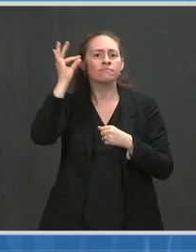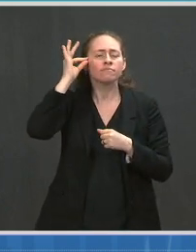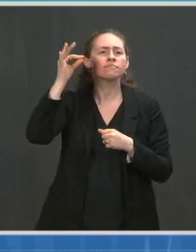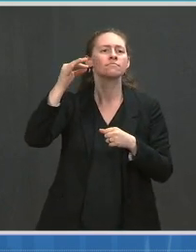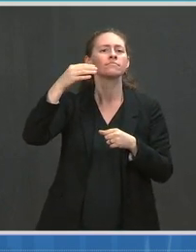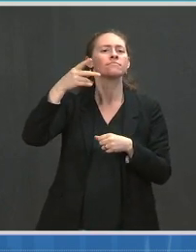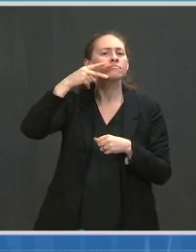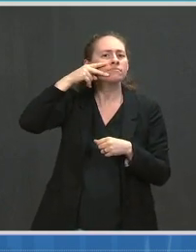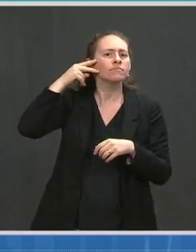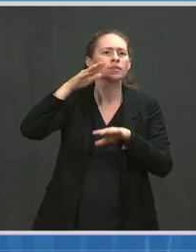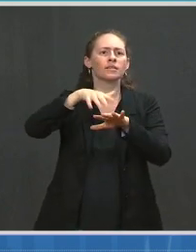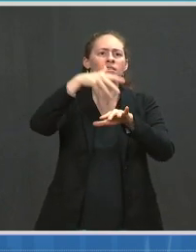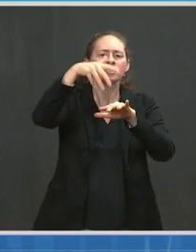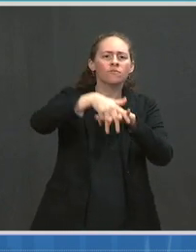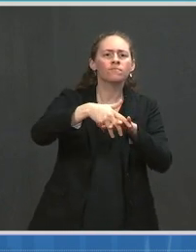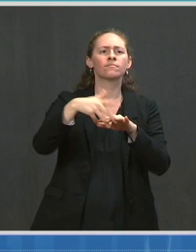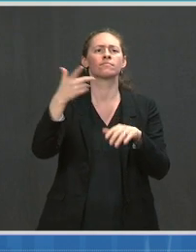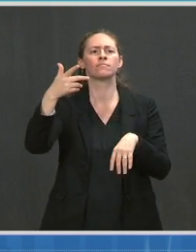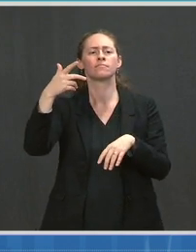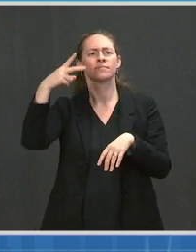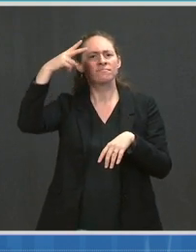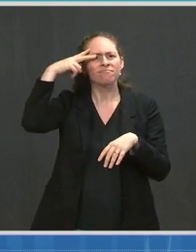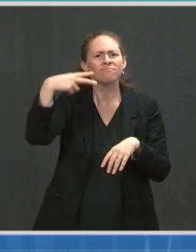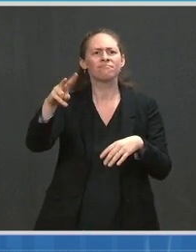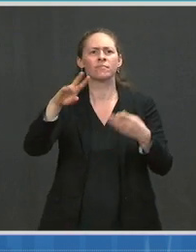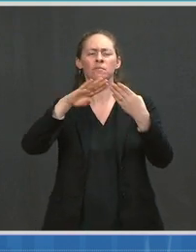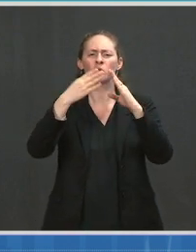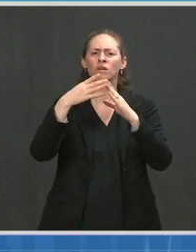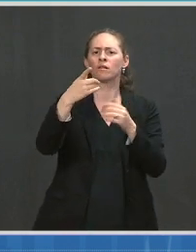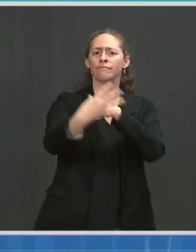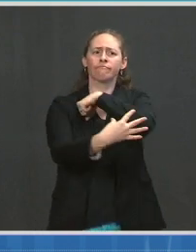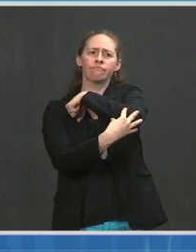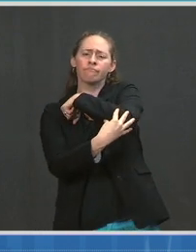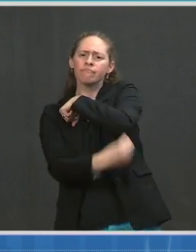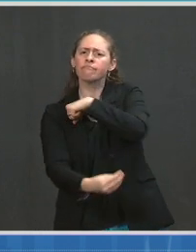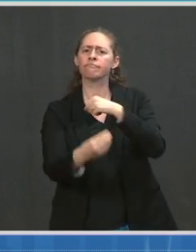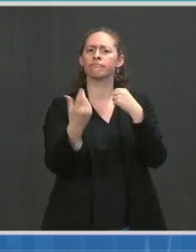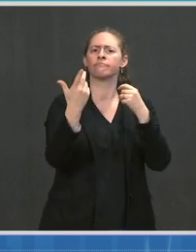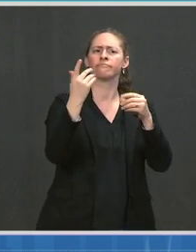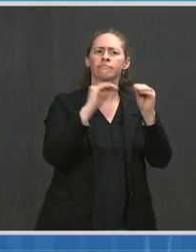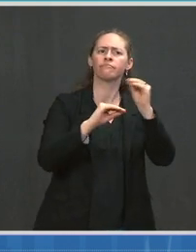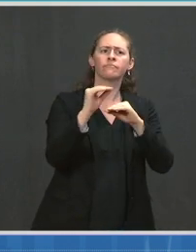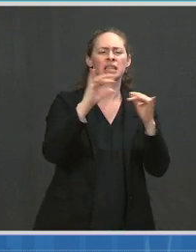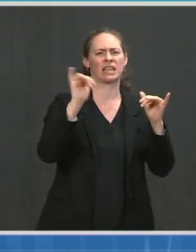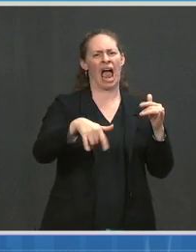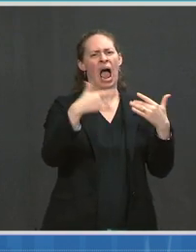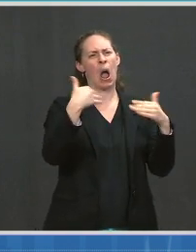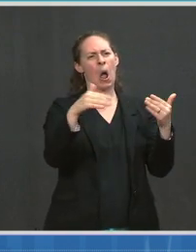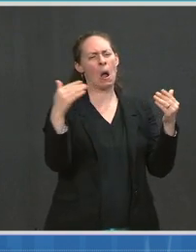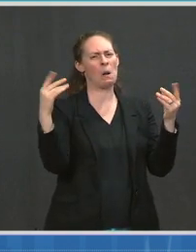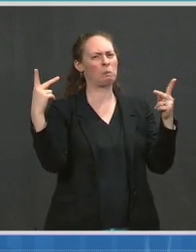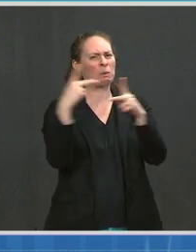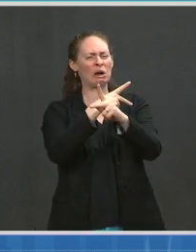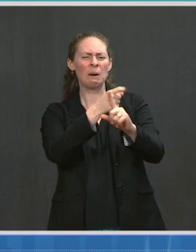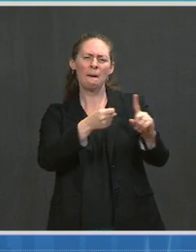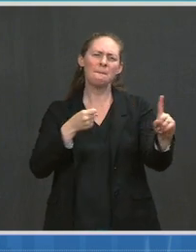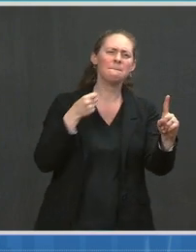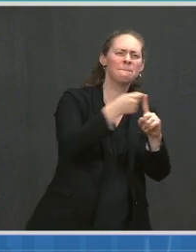Not only have these communities seen disproportionate cases of COVID-19, but they also often have higher rates of chronic diseases